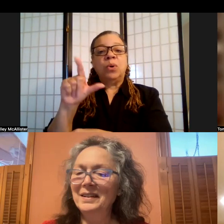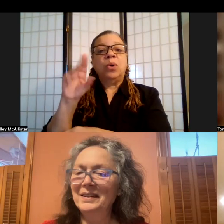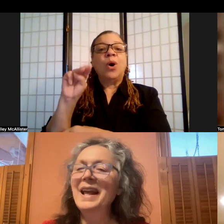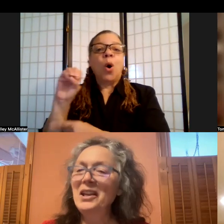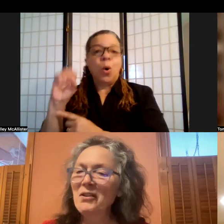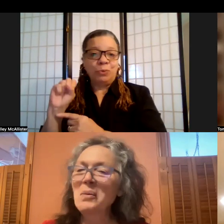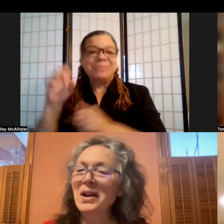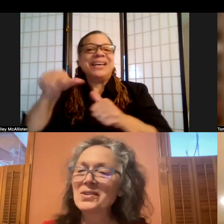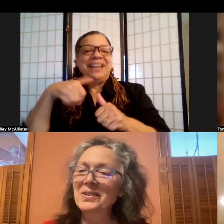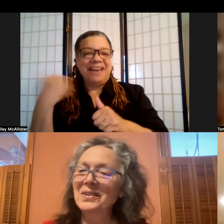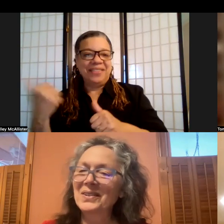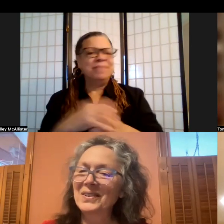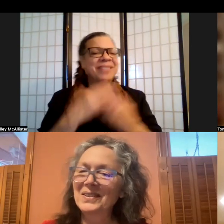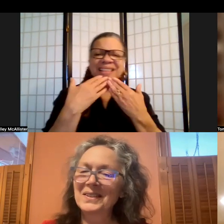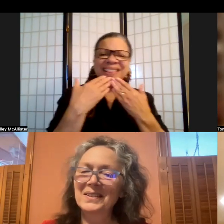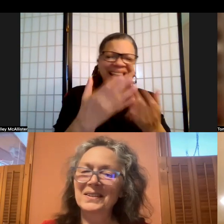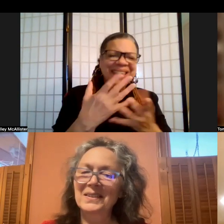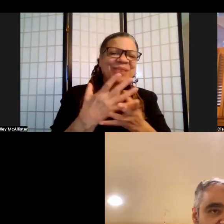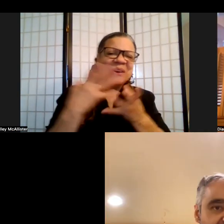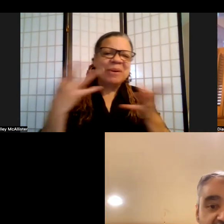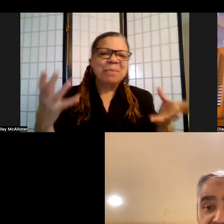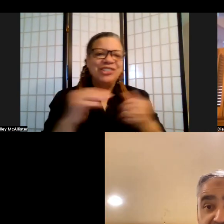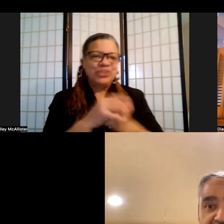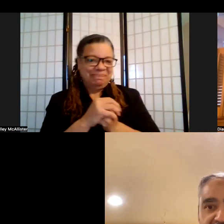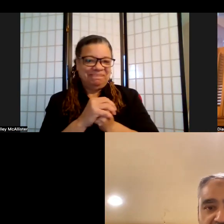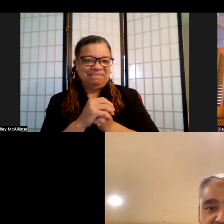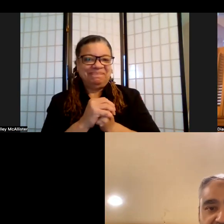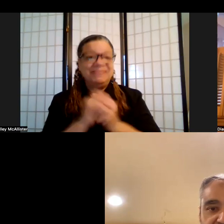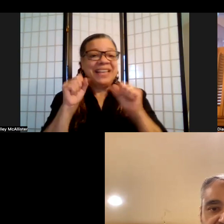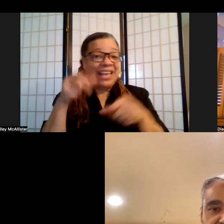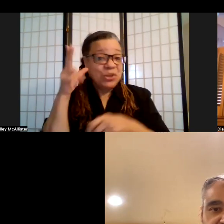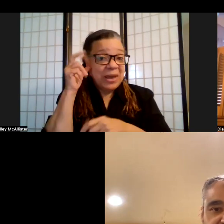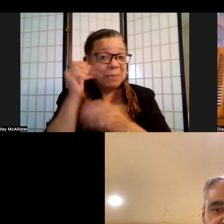Thank you very much. All right, can people hear me okay? Yes. Yes.